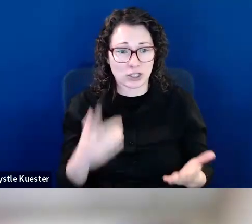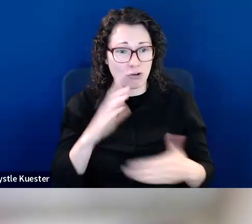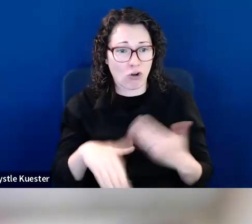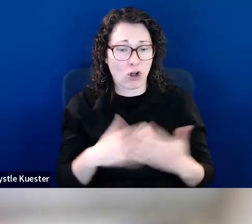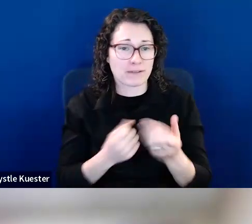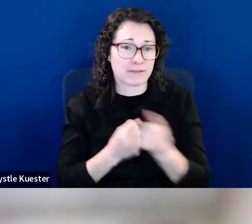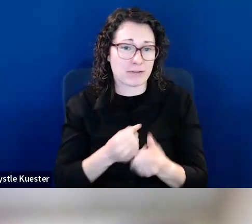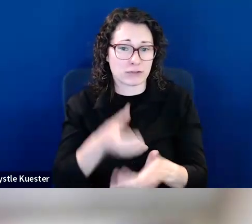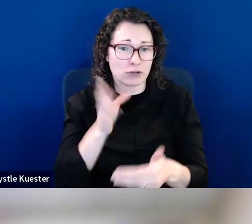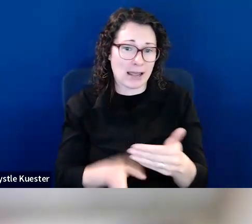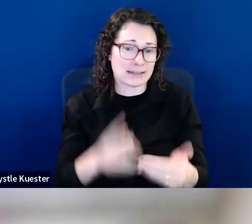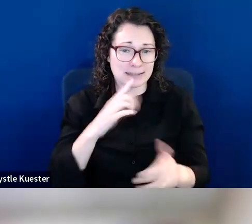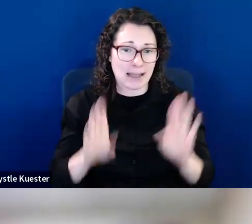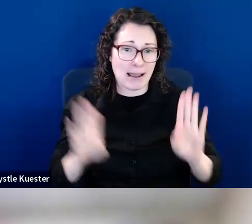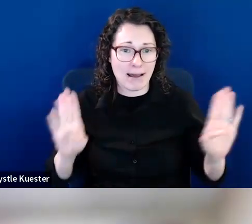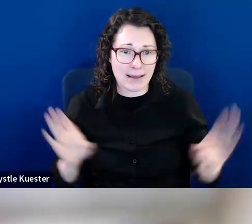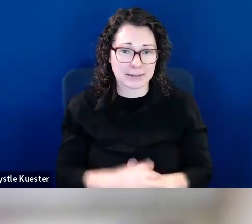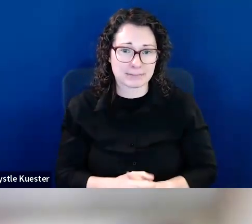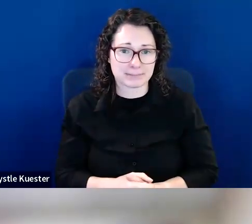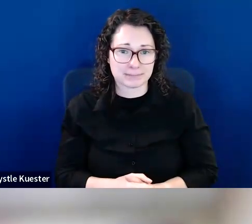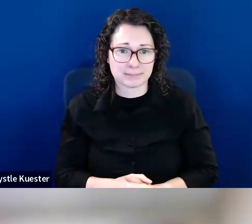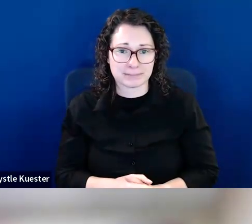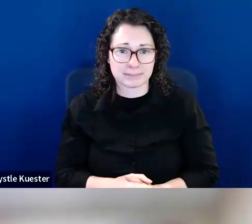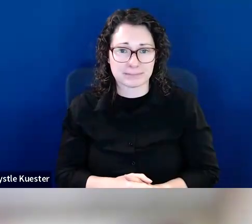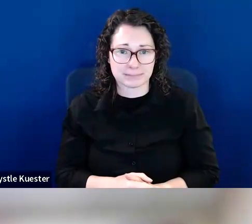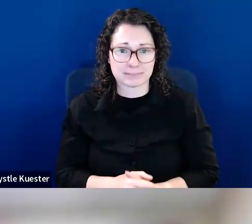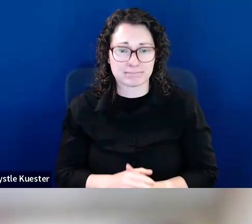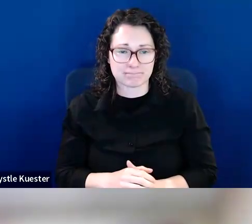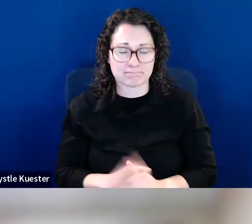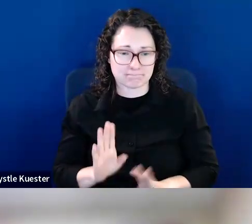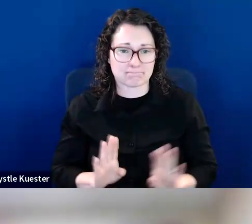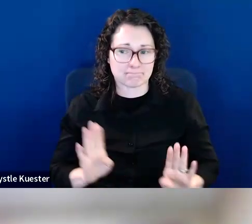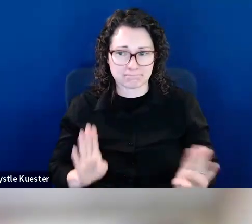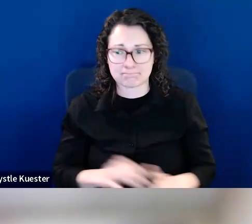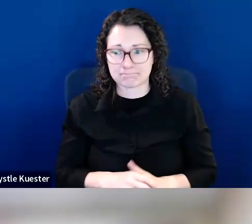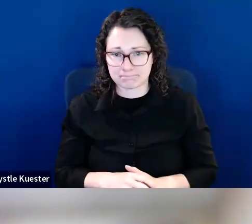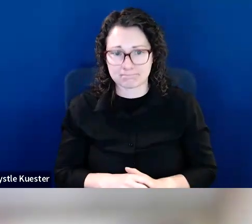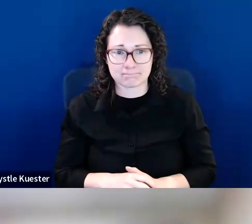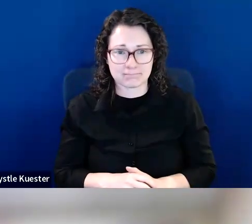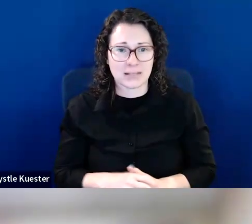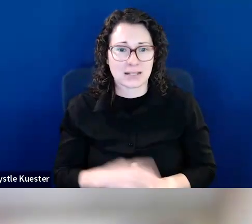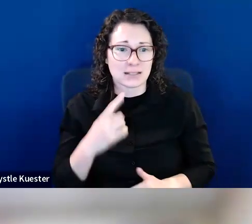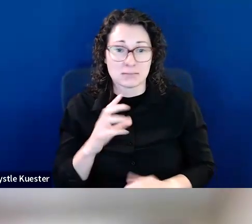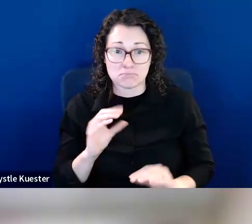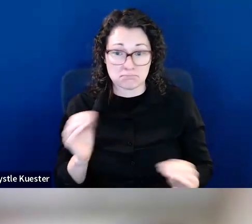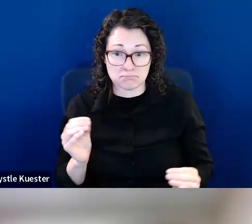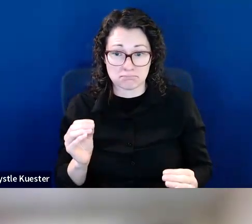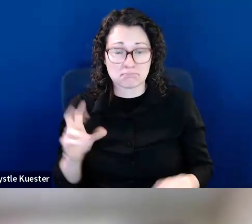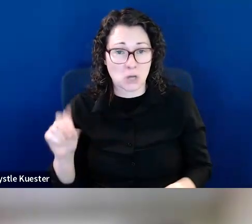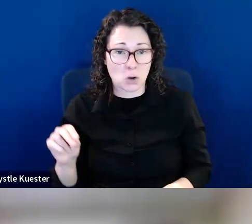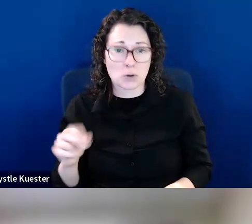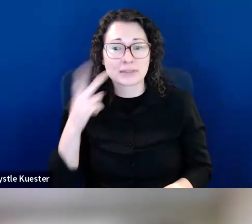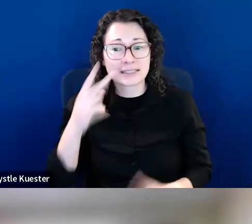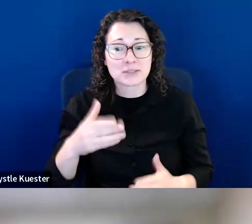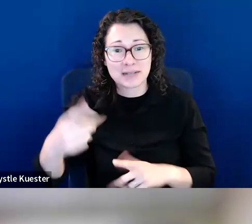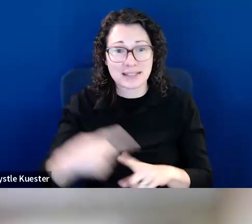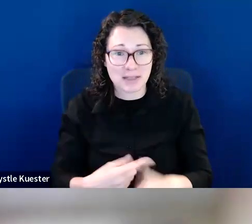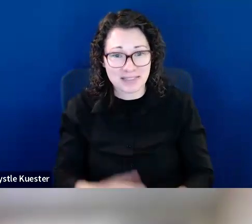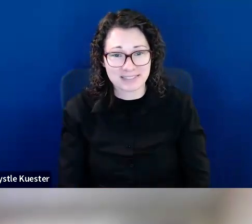of adjourning, please say I. I. I. Any oppose, please say no. All right. See you next month.